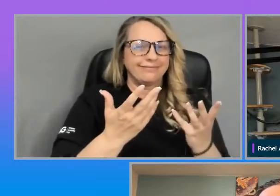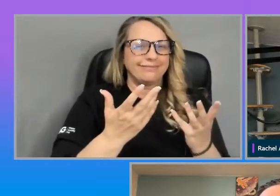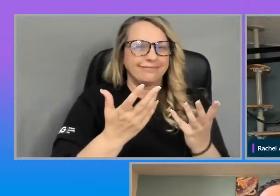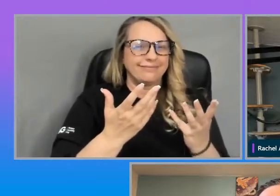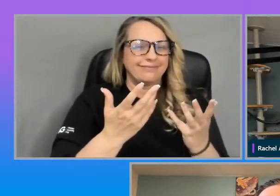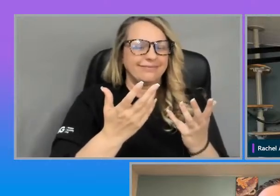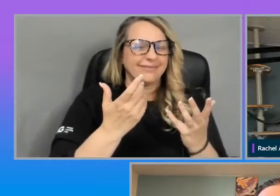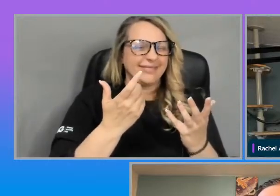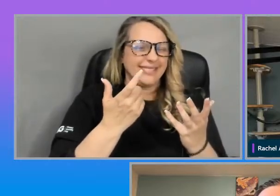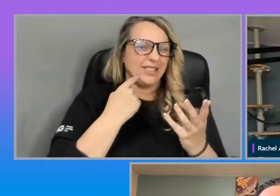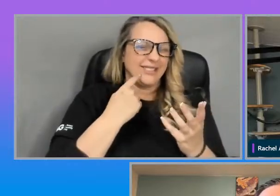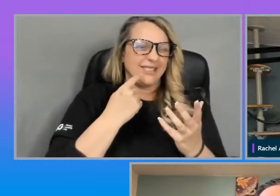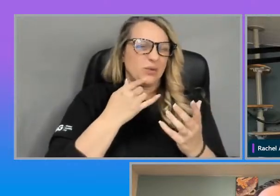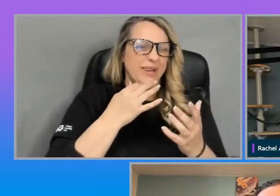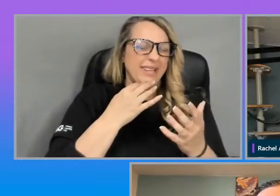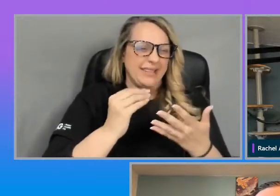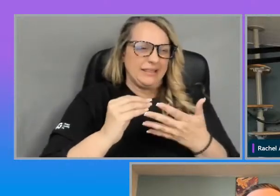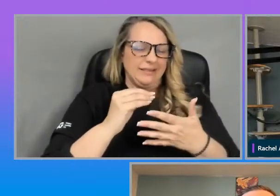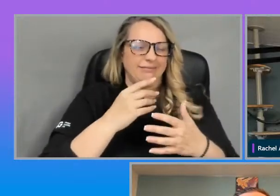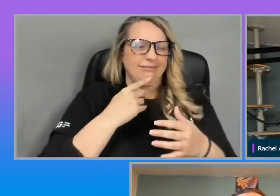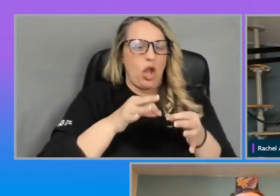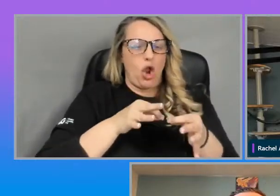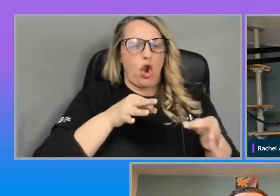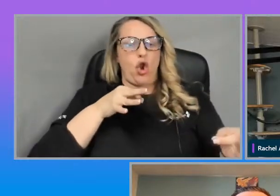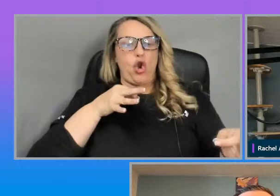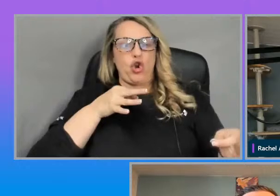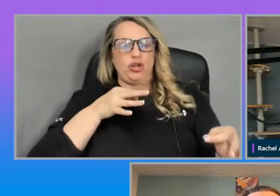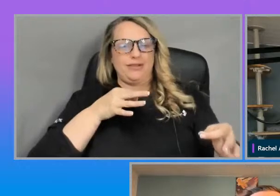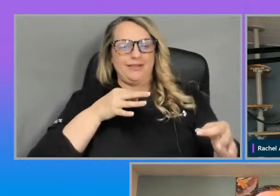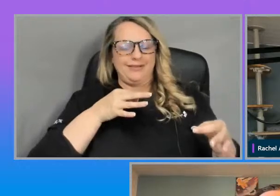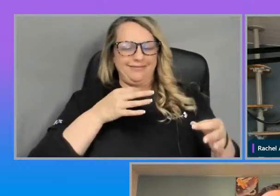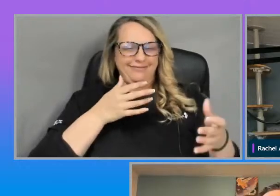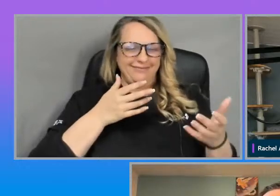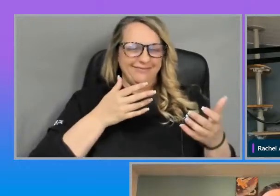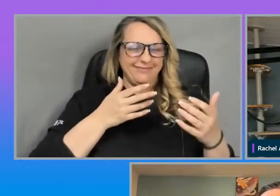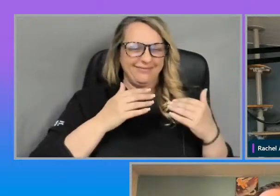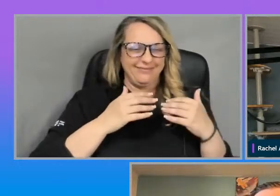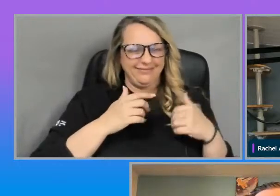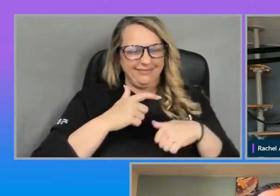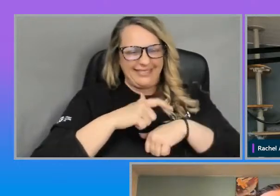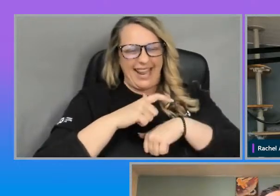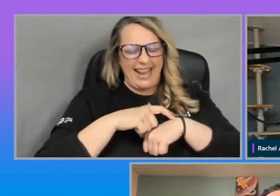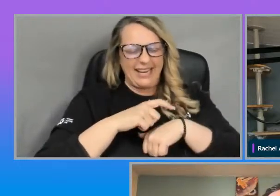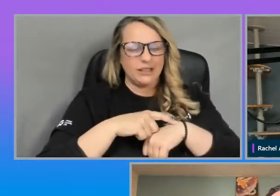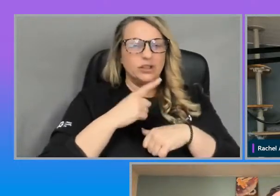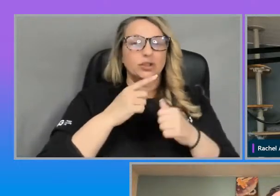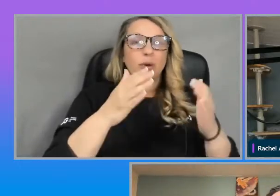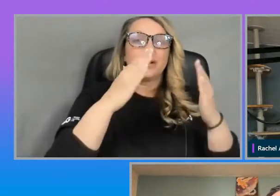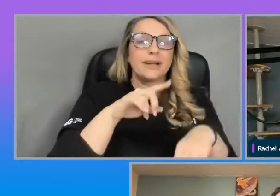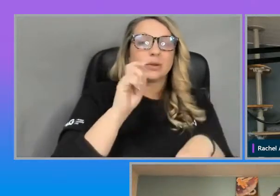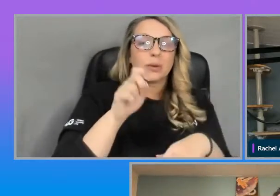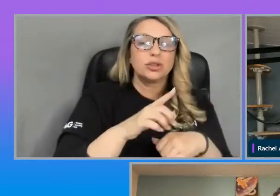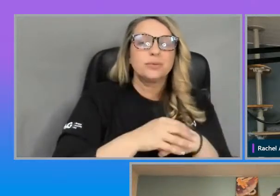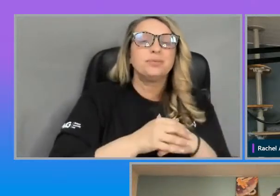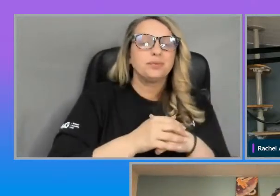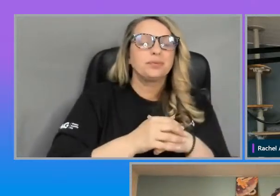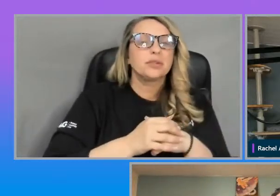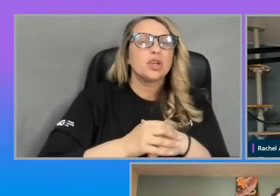early stage. Really cool on that Chrome canary note. Perfect segue into